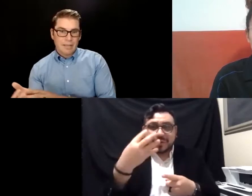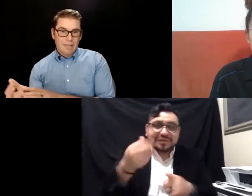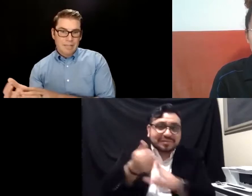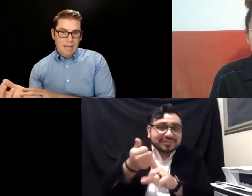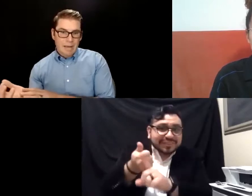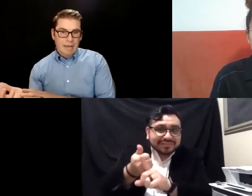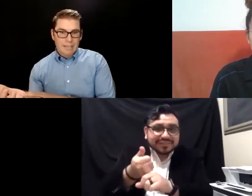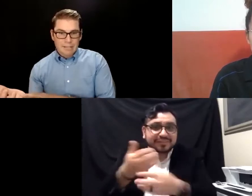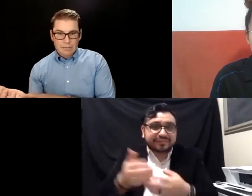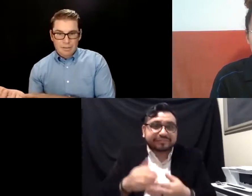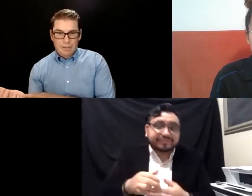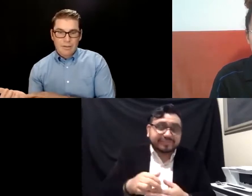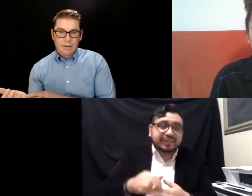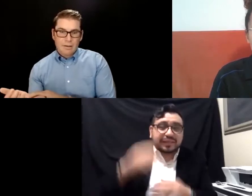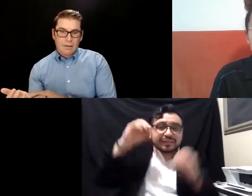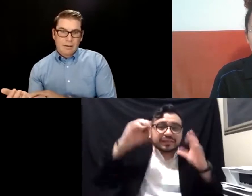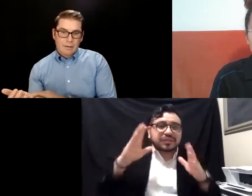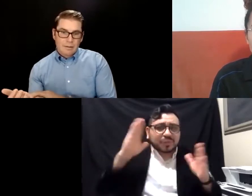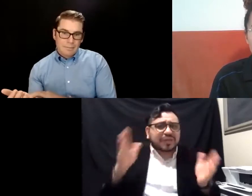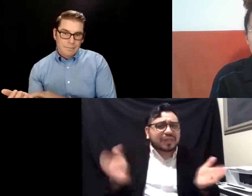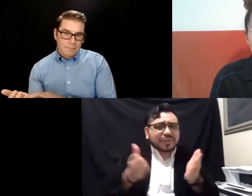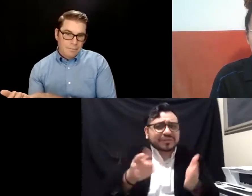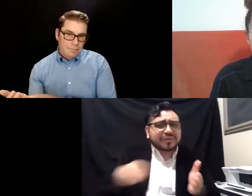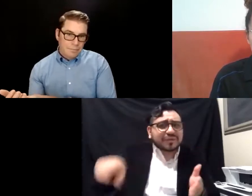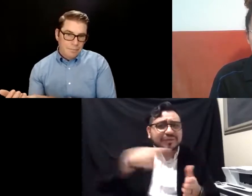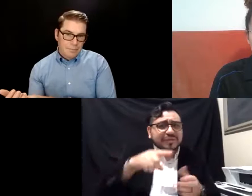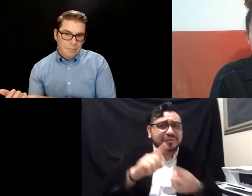make sure they have access to it.